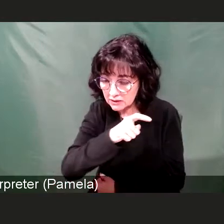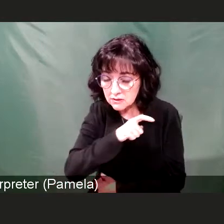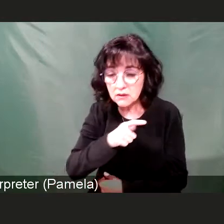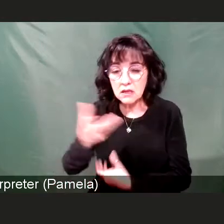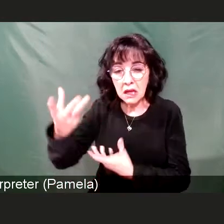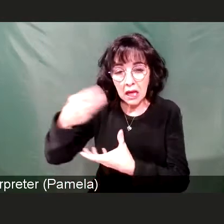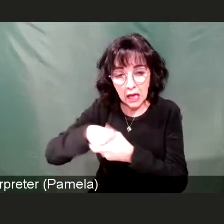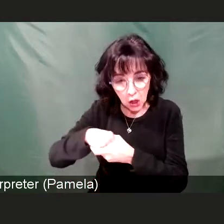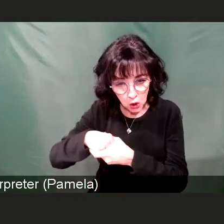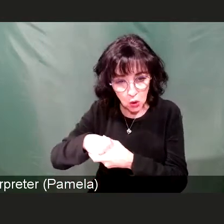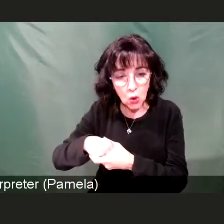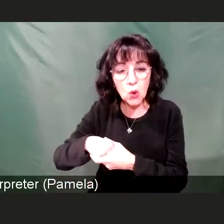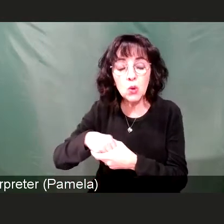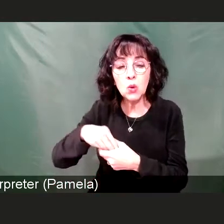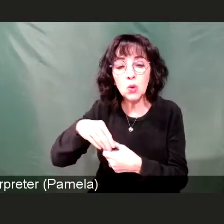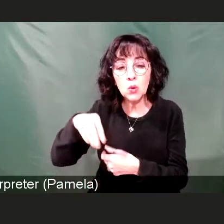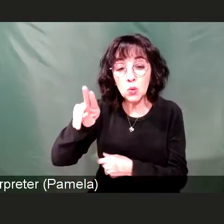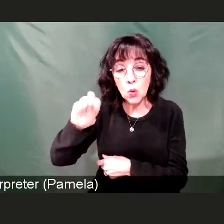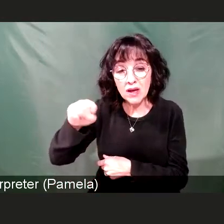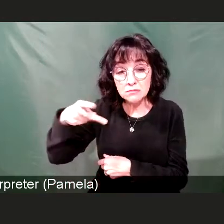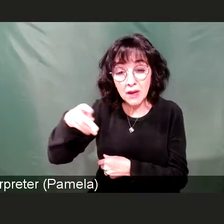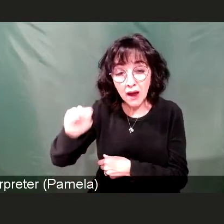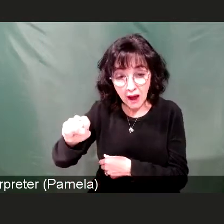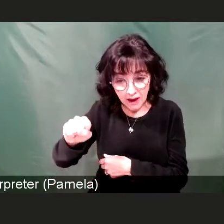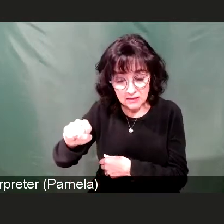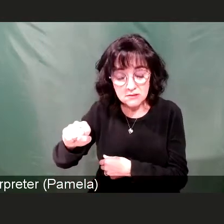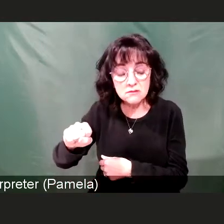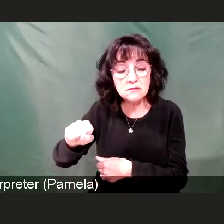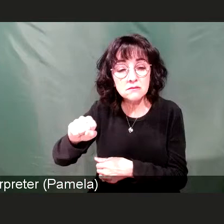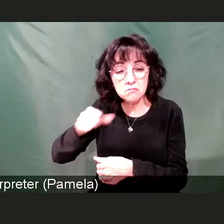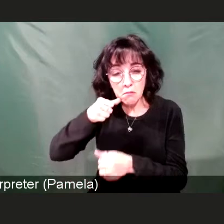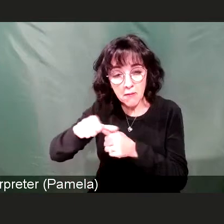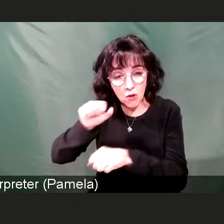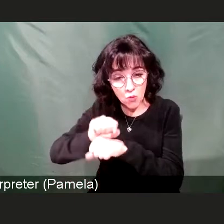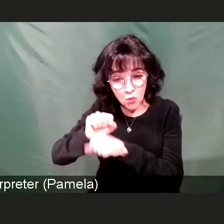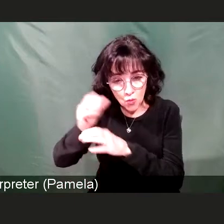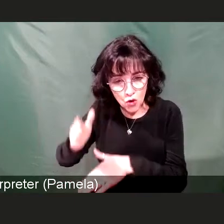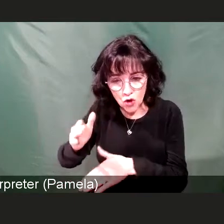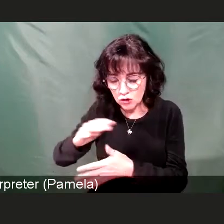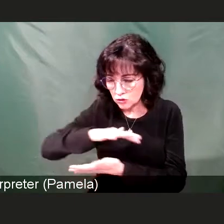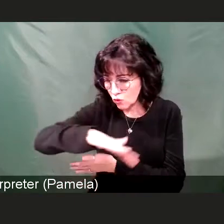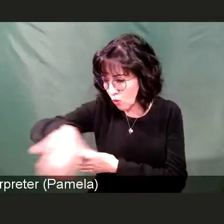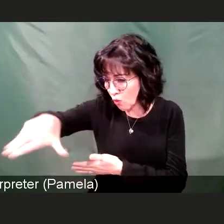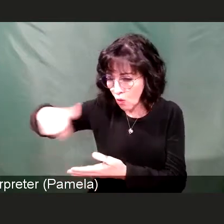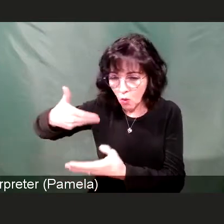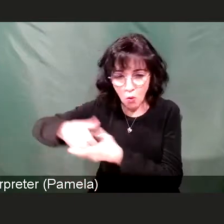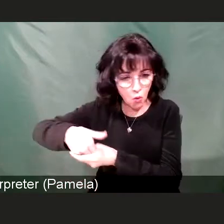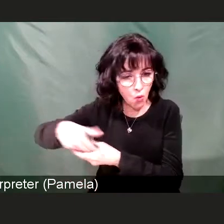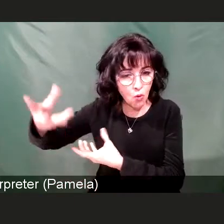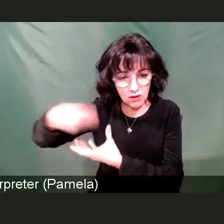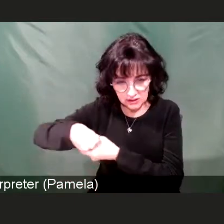and several others in that group. What the State of Delaware has done with phase 1B